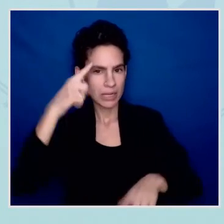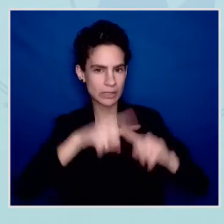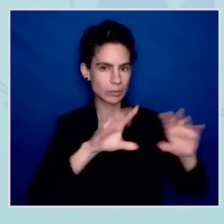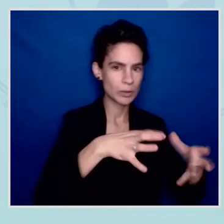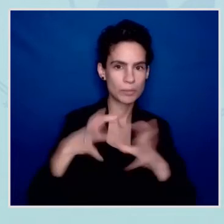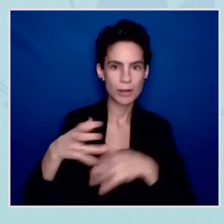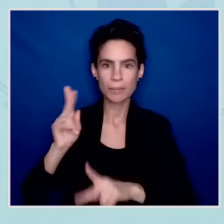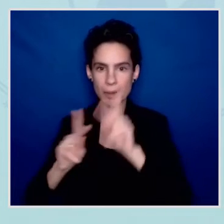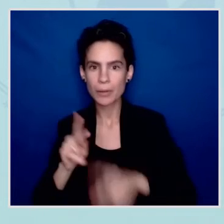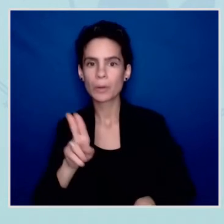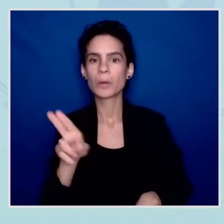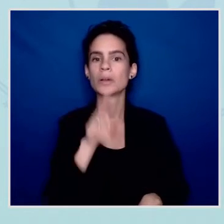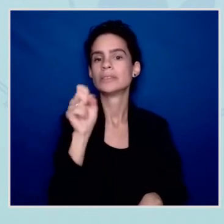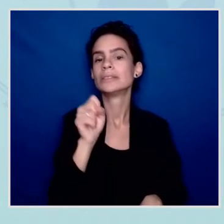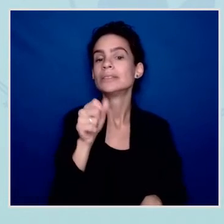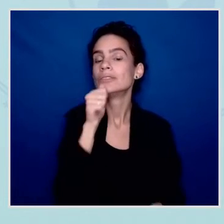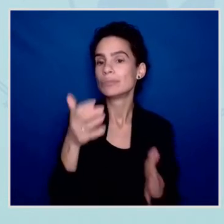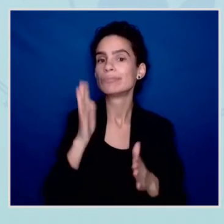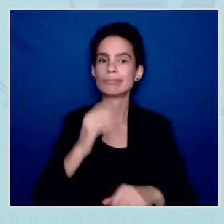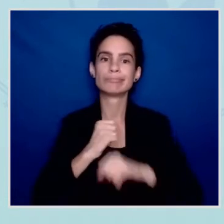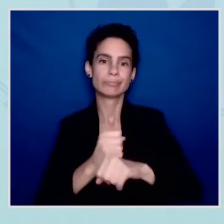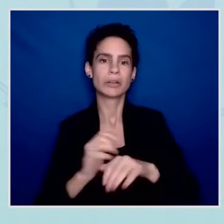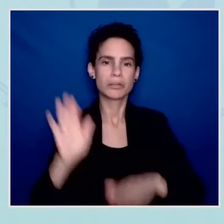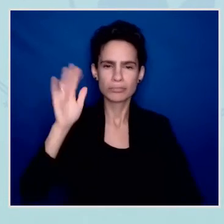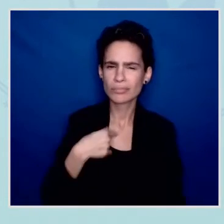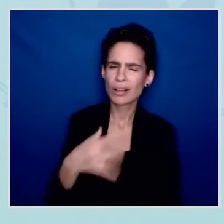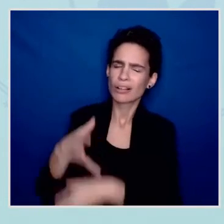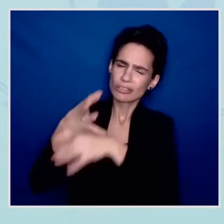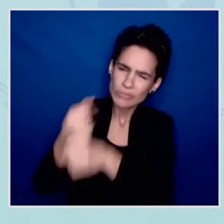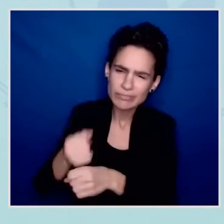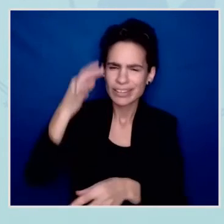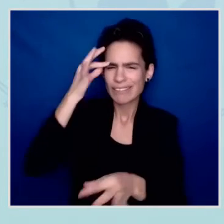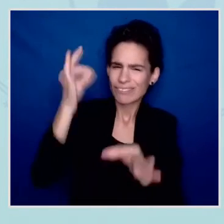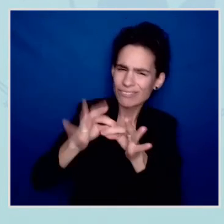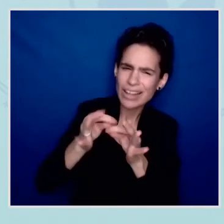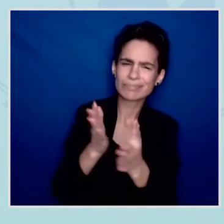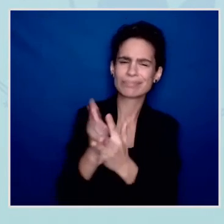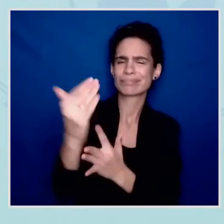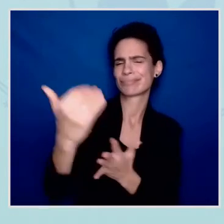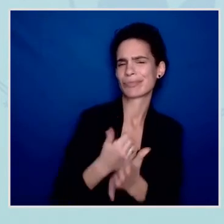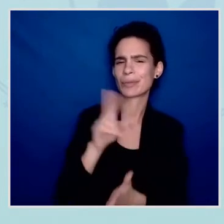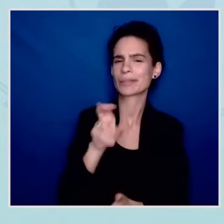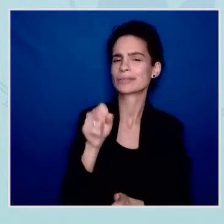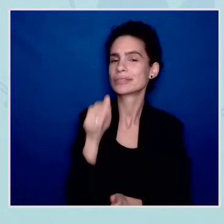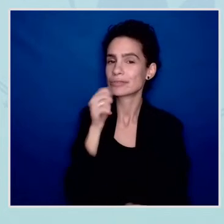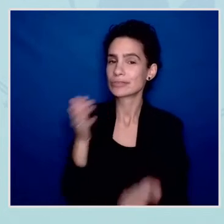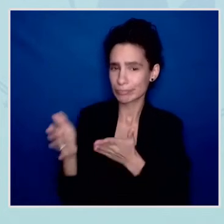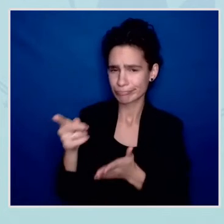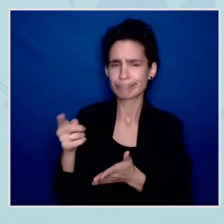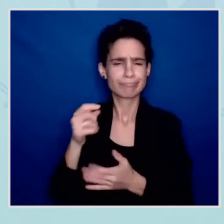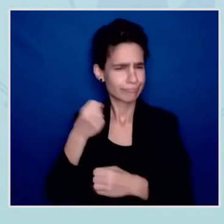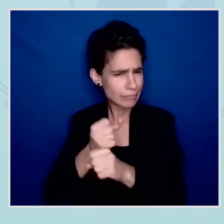TOTALLY DIFFERENT ENTITY IS IN CHARGE OF THE INAUGURATION, WAS IN CHARGE ON THE ACCOUNT OF